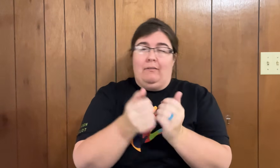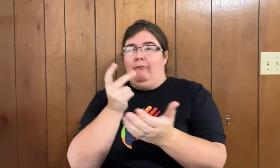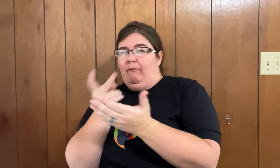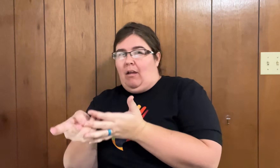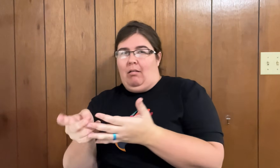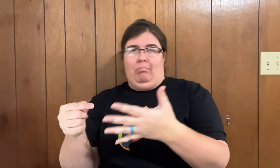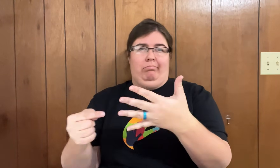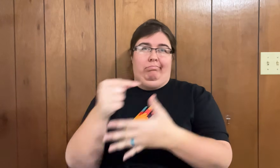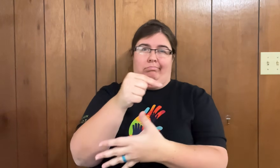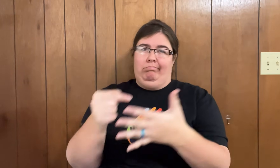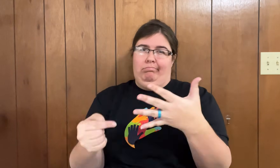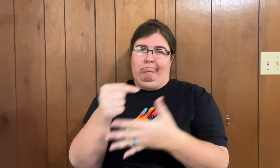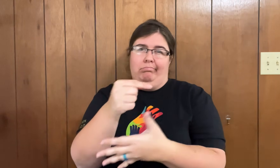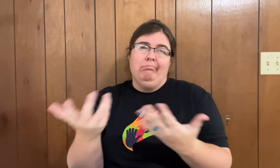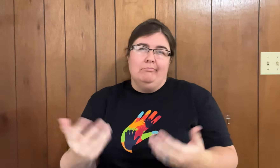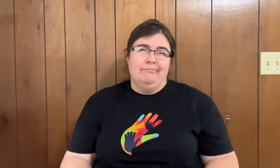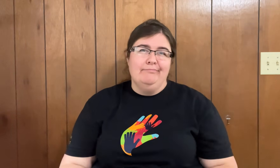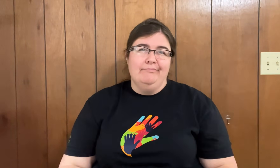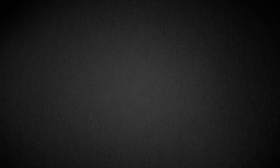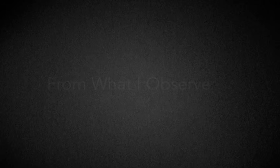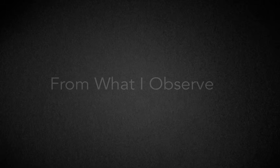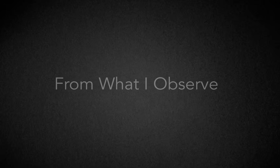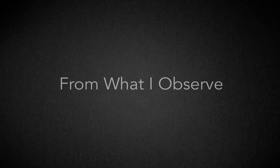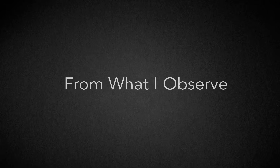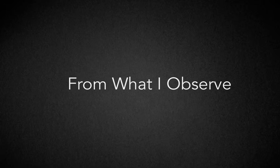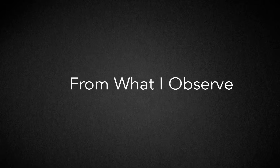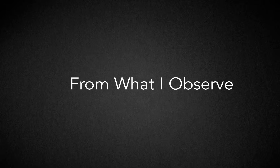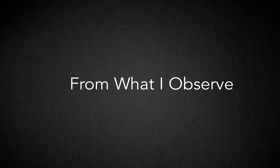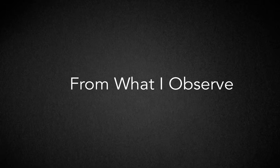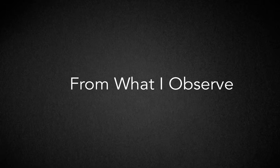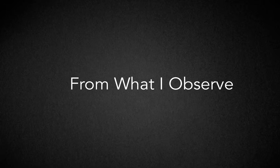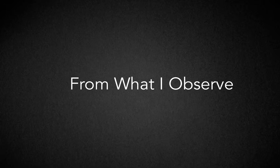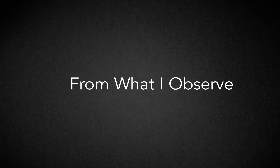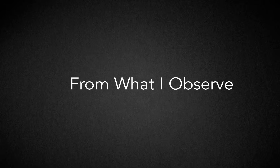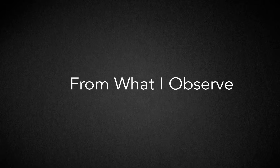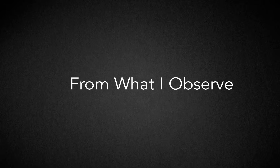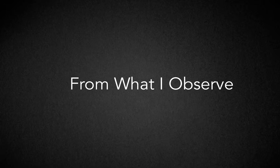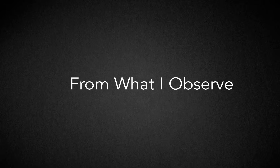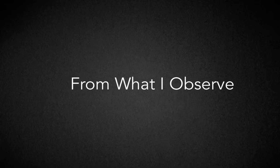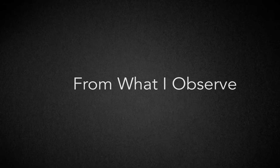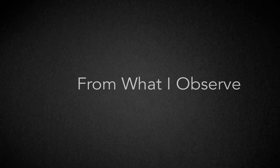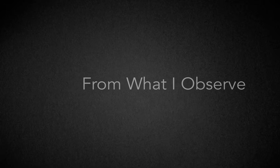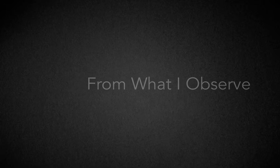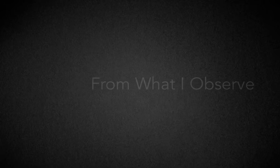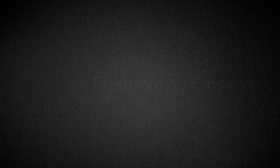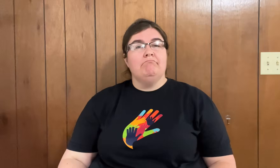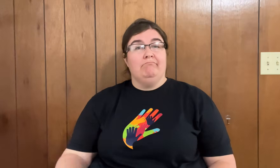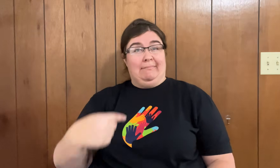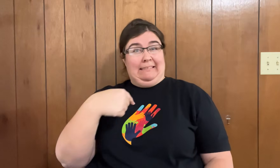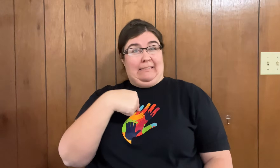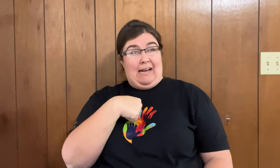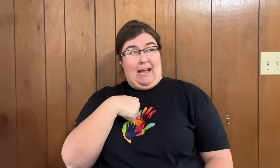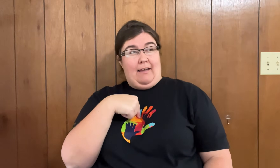which sign language you know will determine whether you pass or fail. From What I Observe